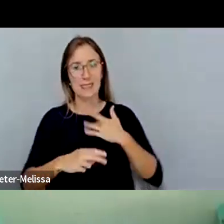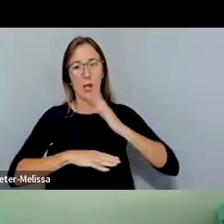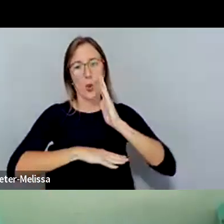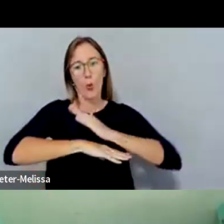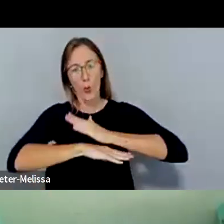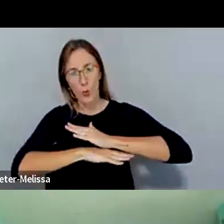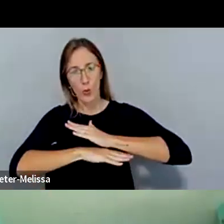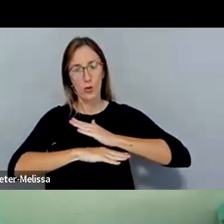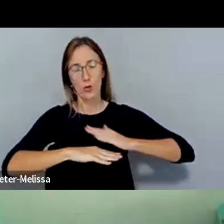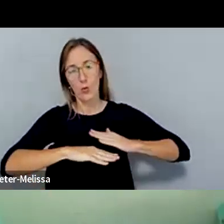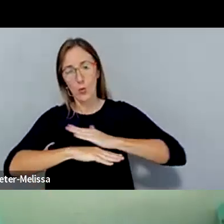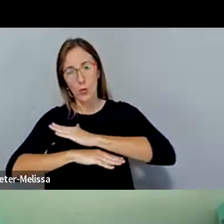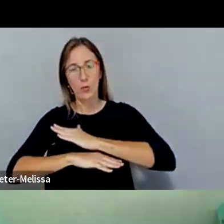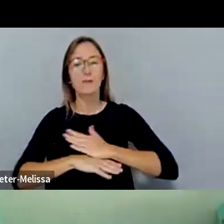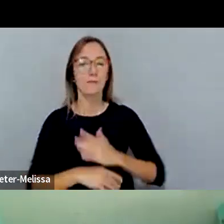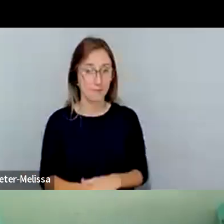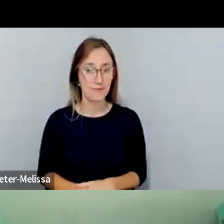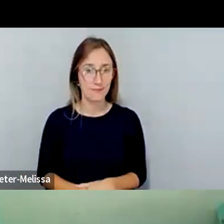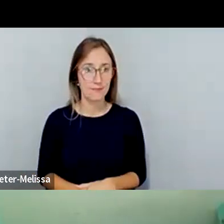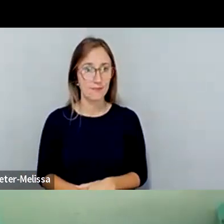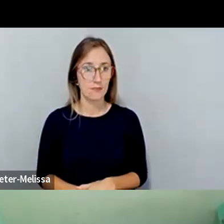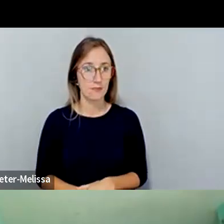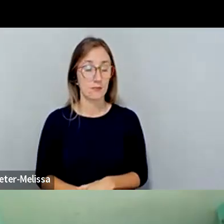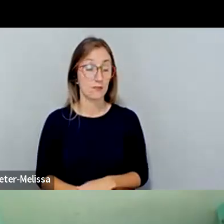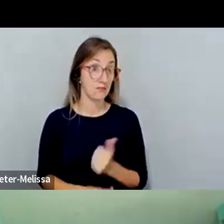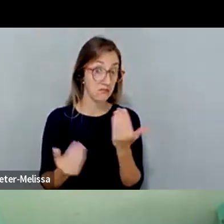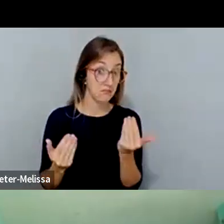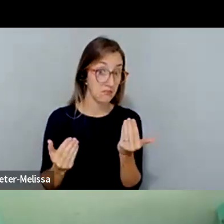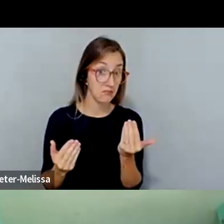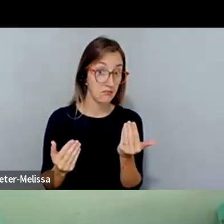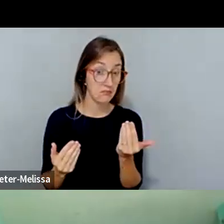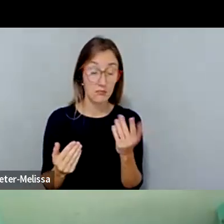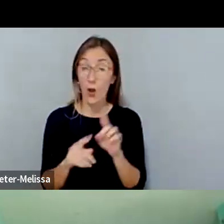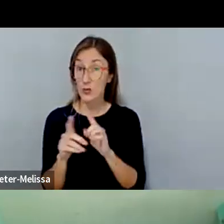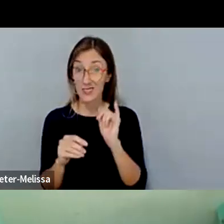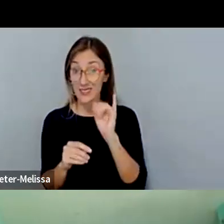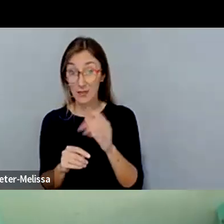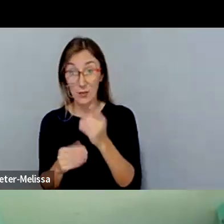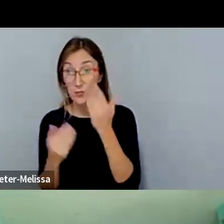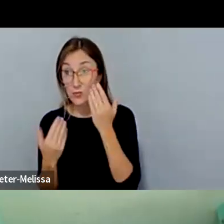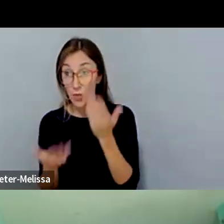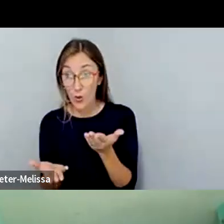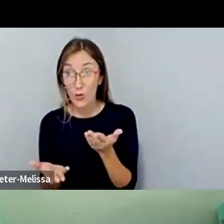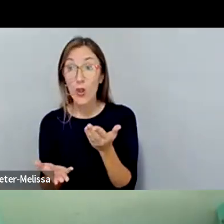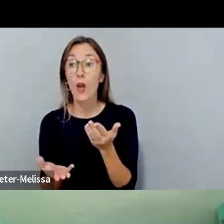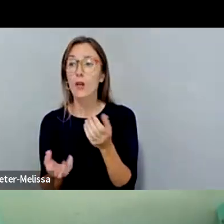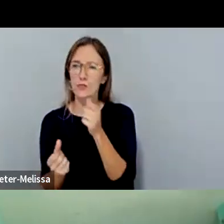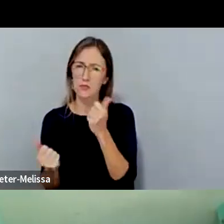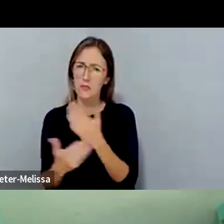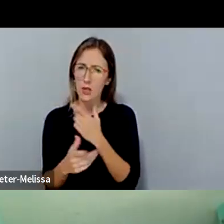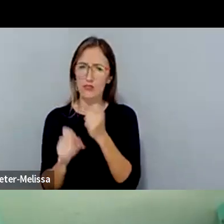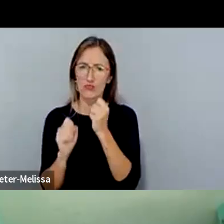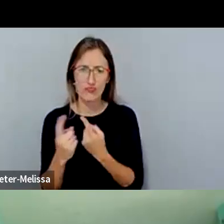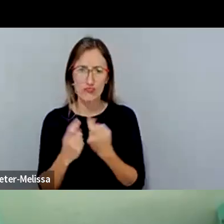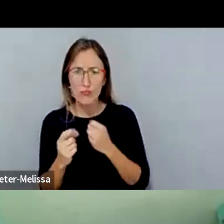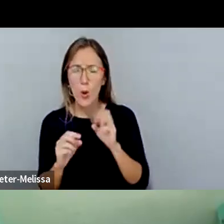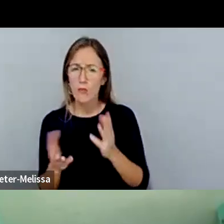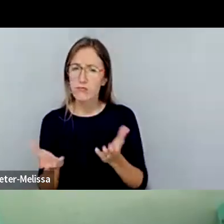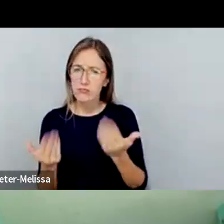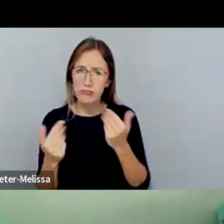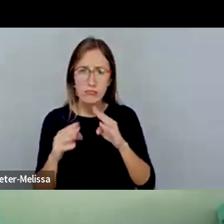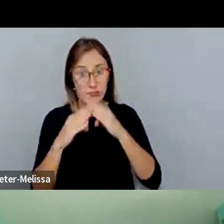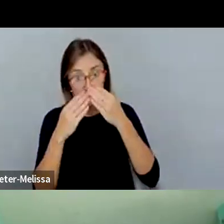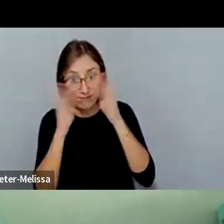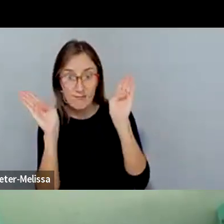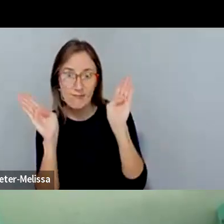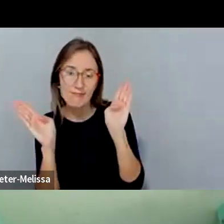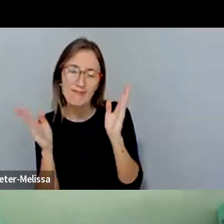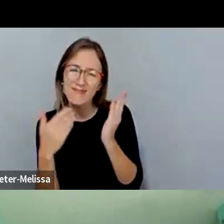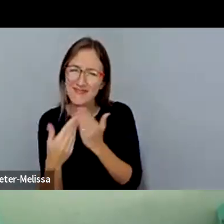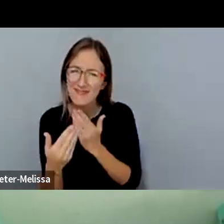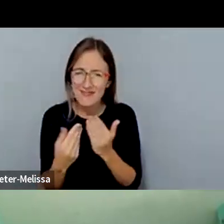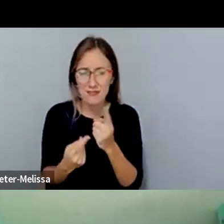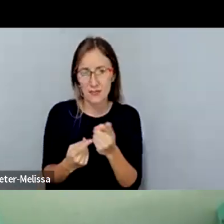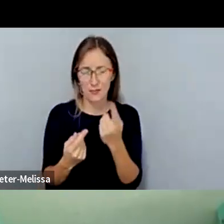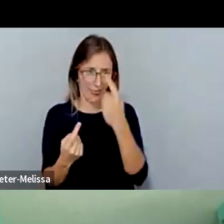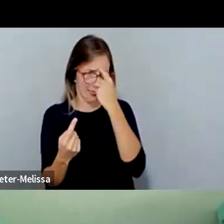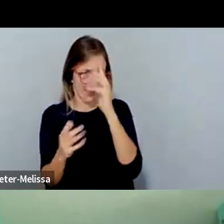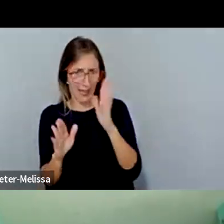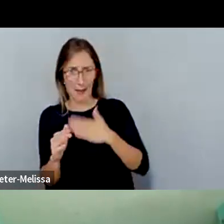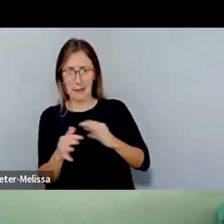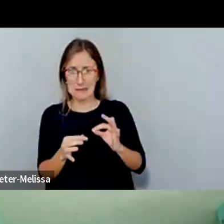people who use wheelchairs.